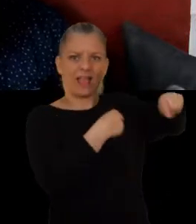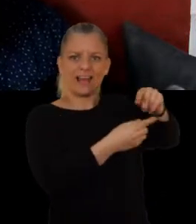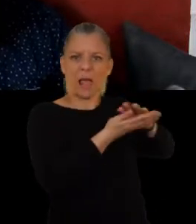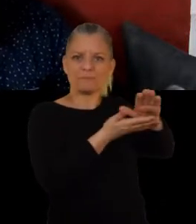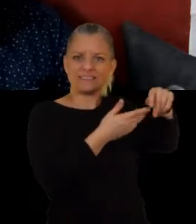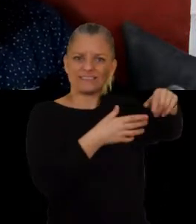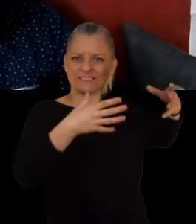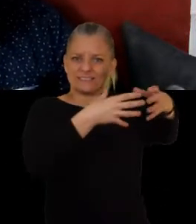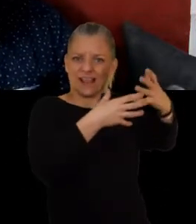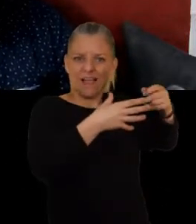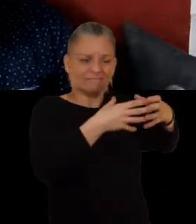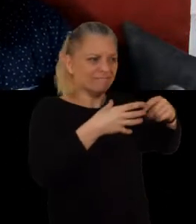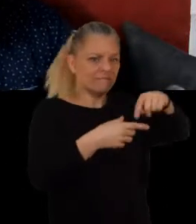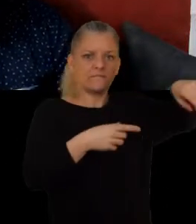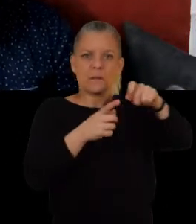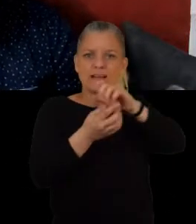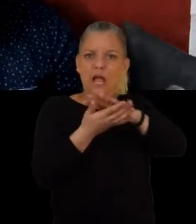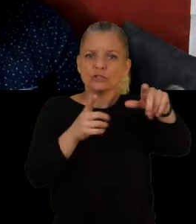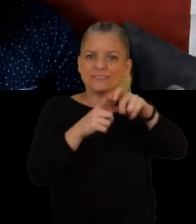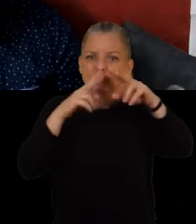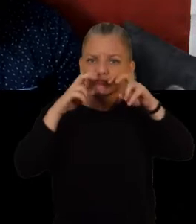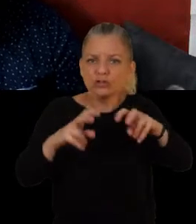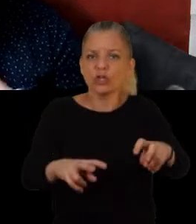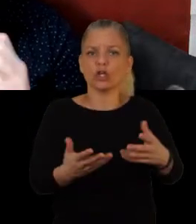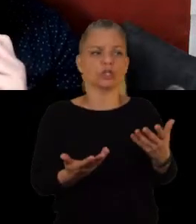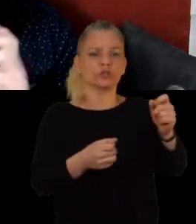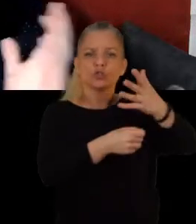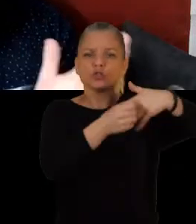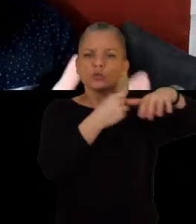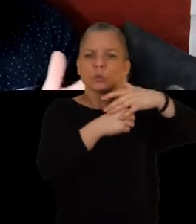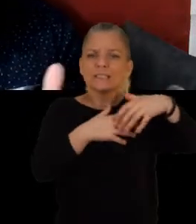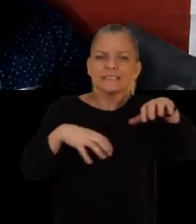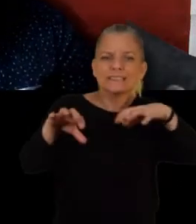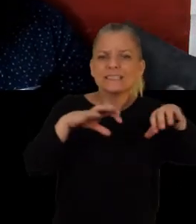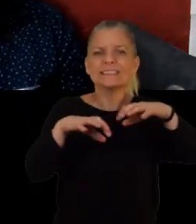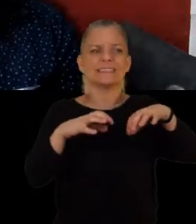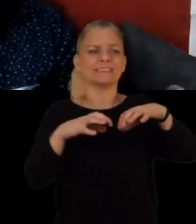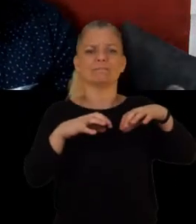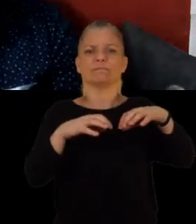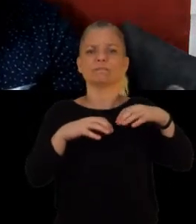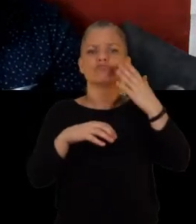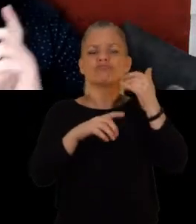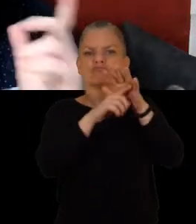support but i've got colleagues in habitus who are phd researchers social scientists